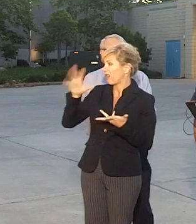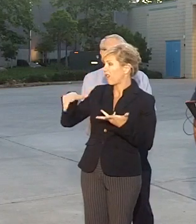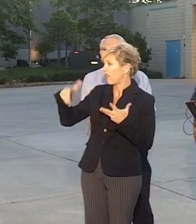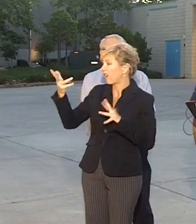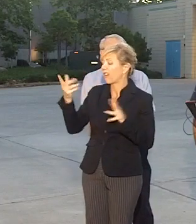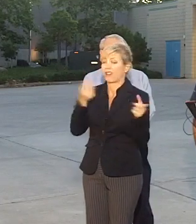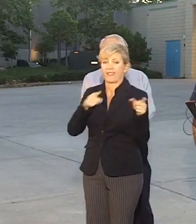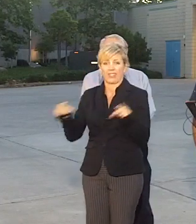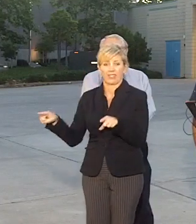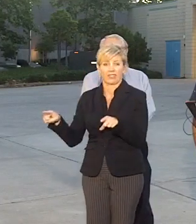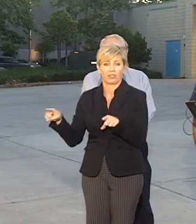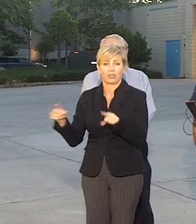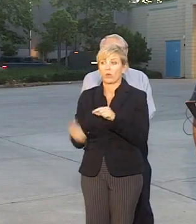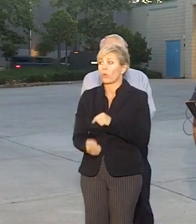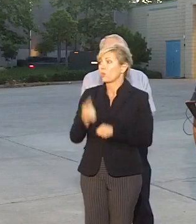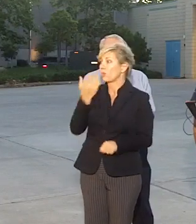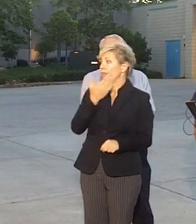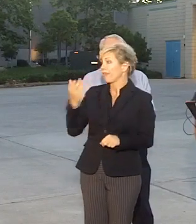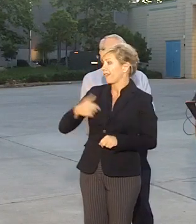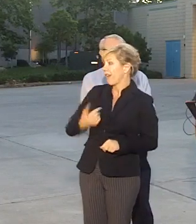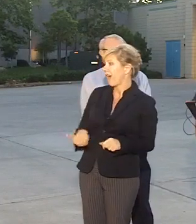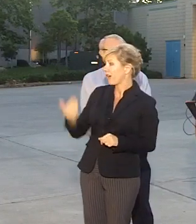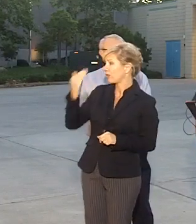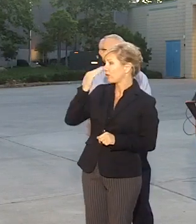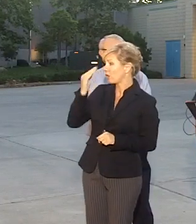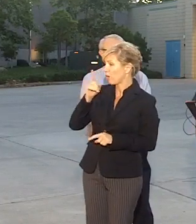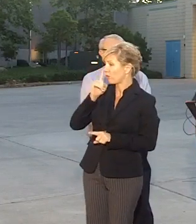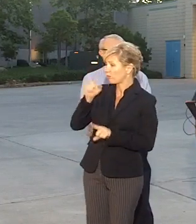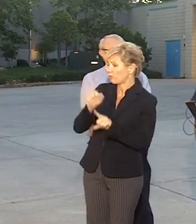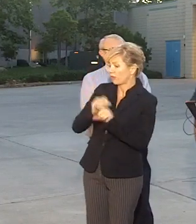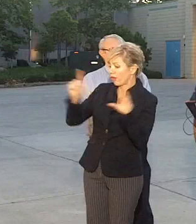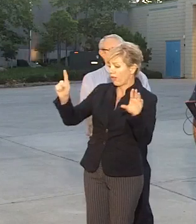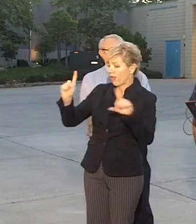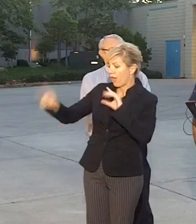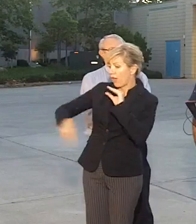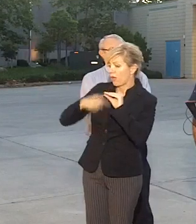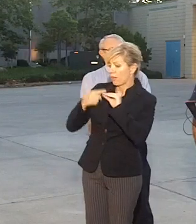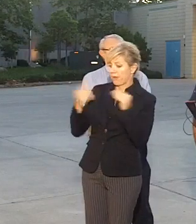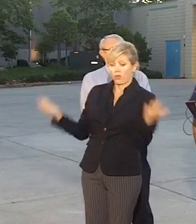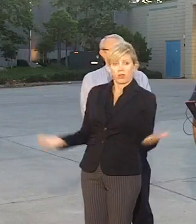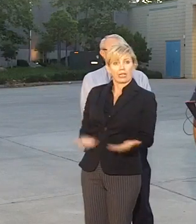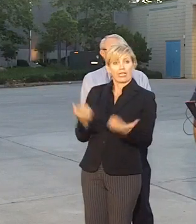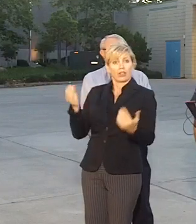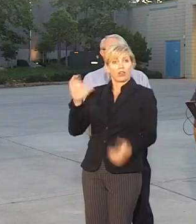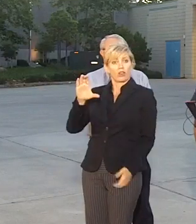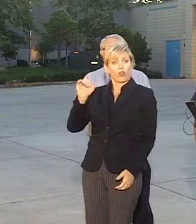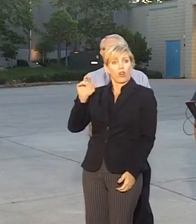and there's one thing I know to be true about this community is that it always comes together